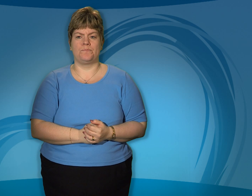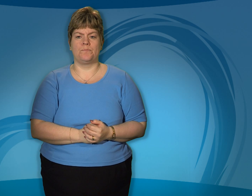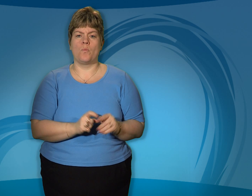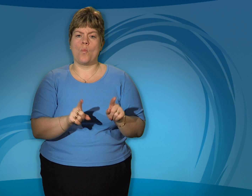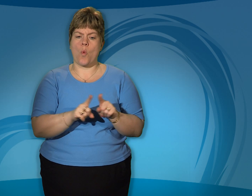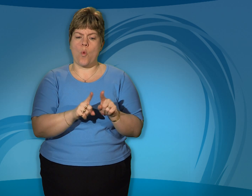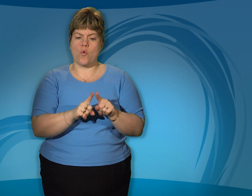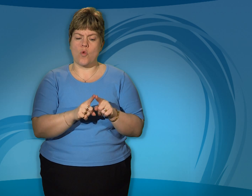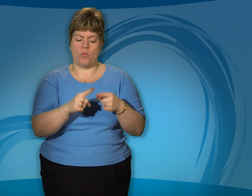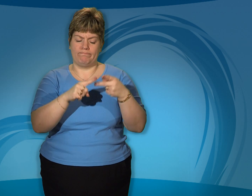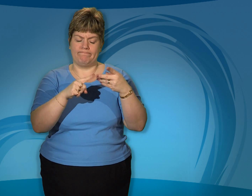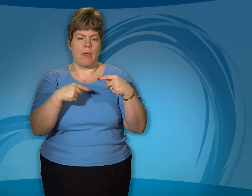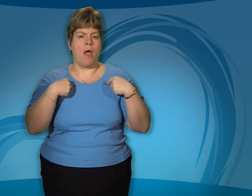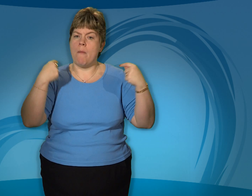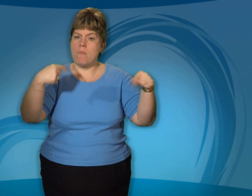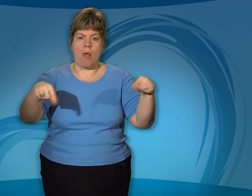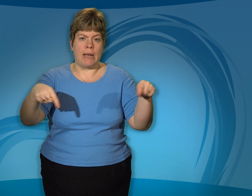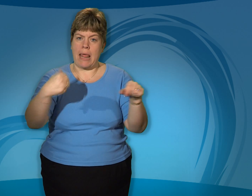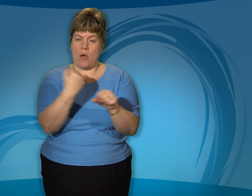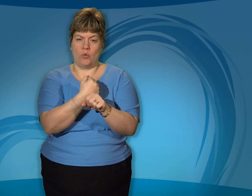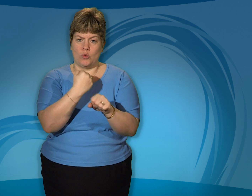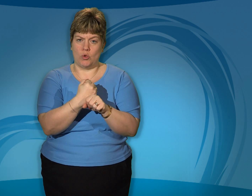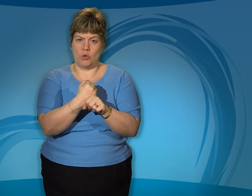Therefore there are certain things you should not do: